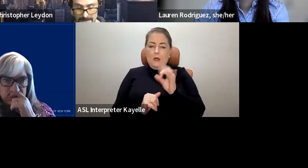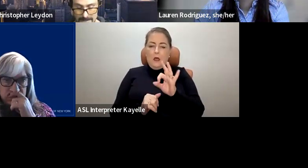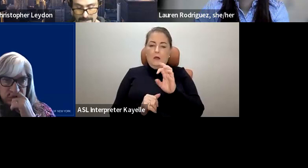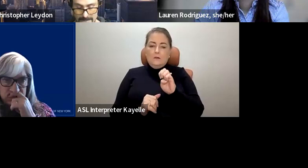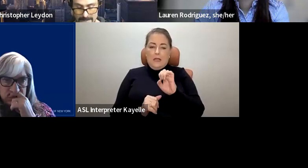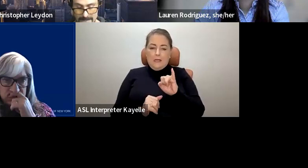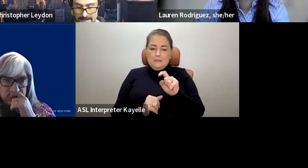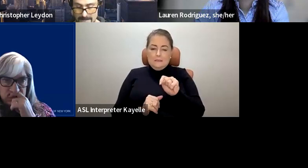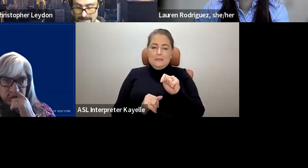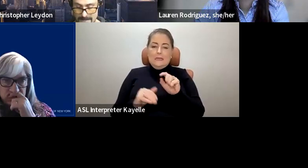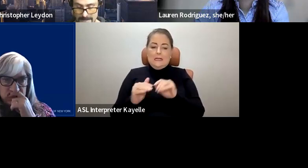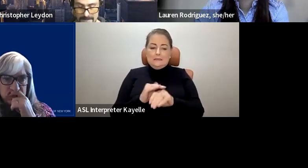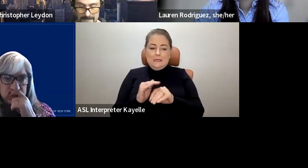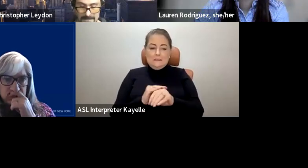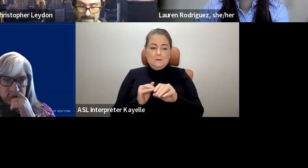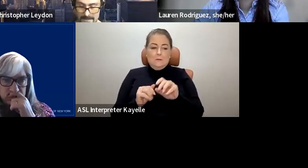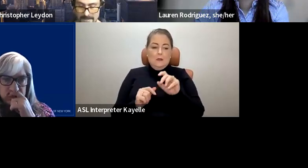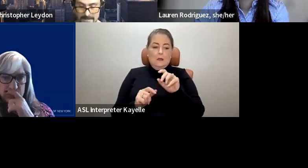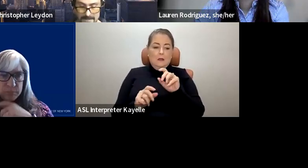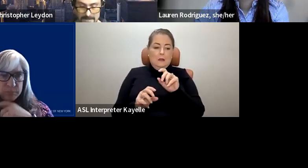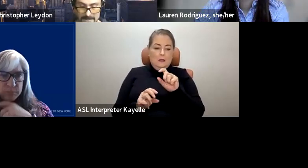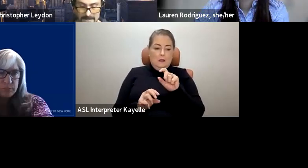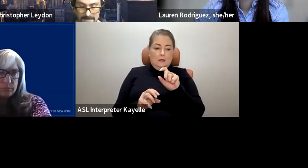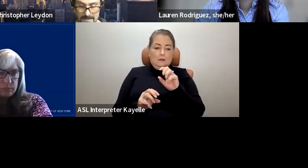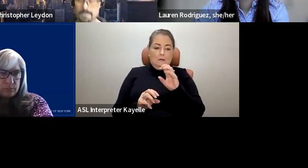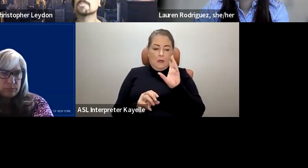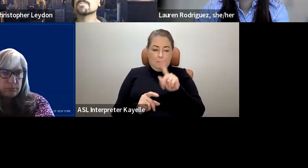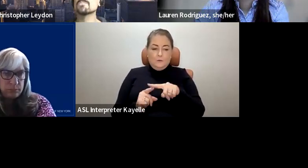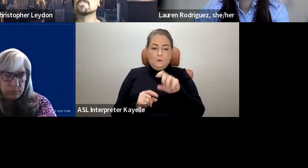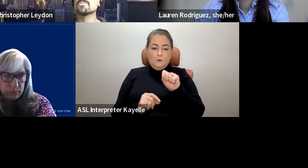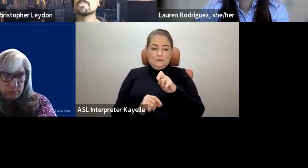accessibility officers up to speed where they might not know